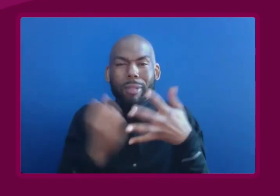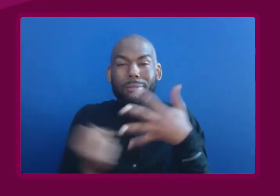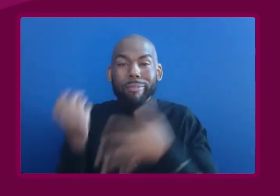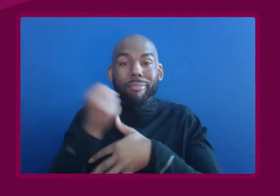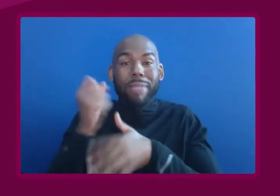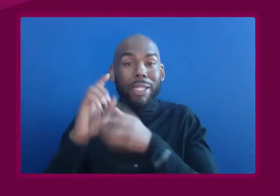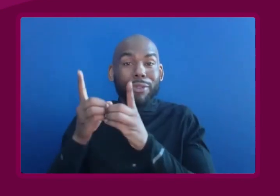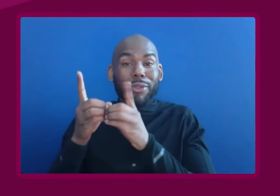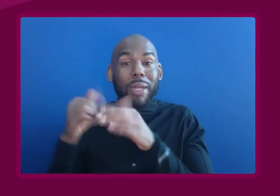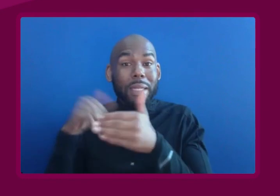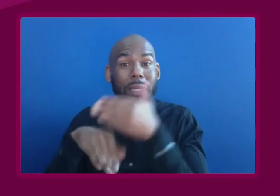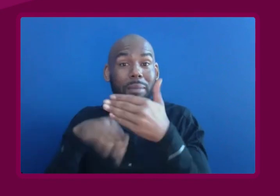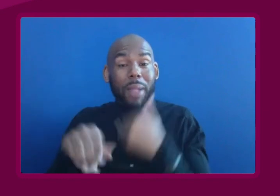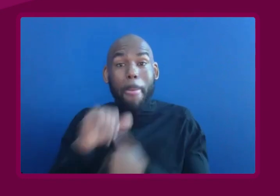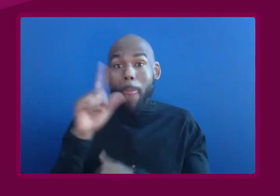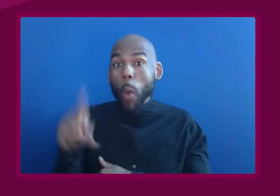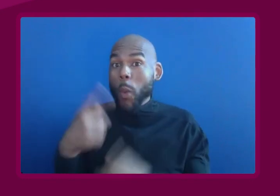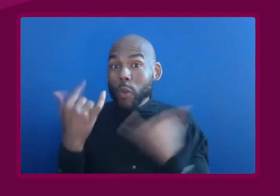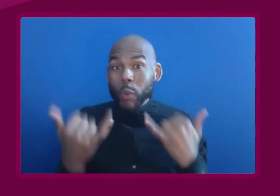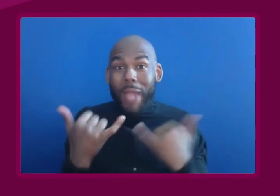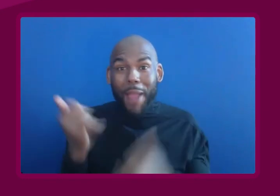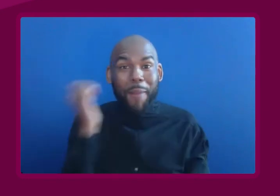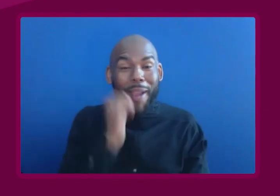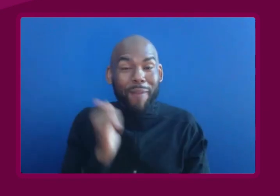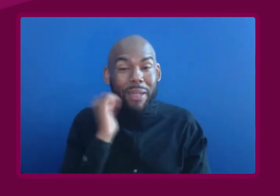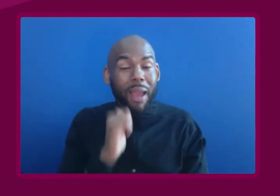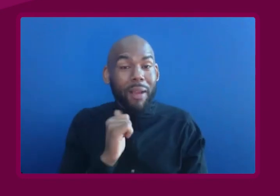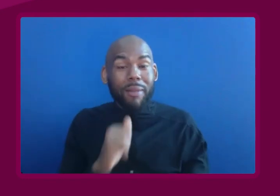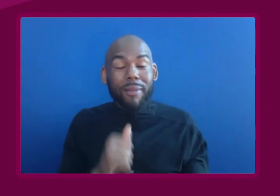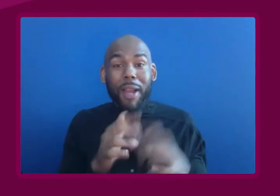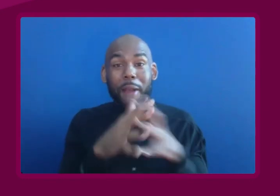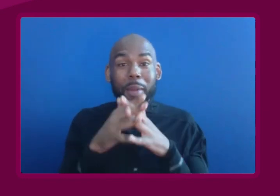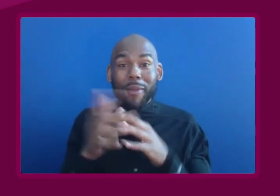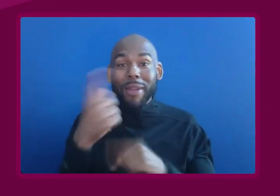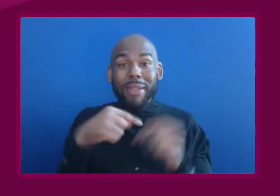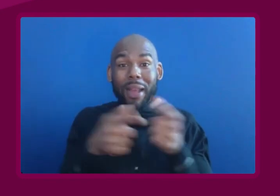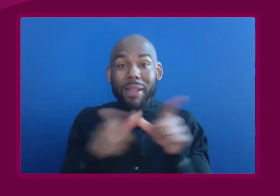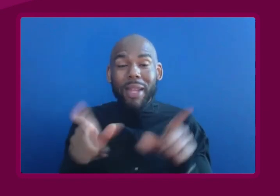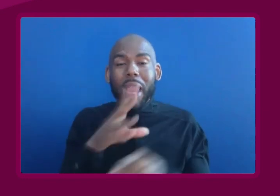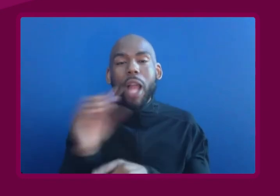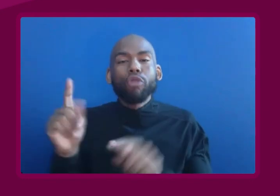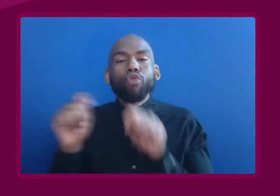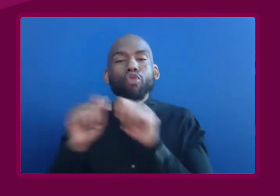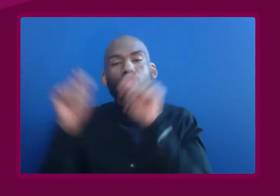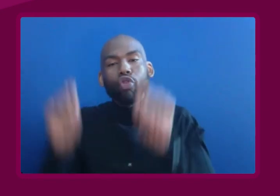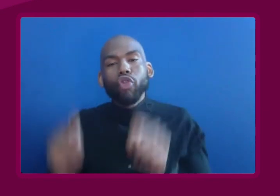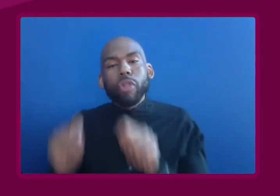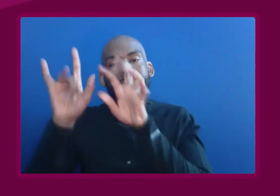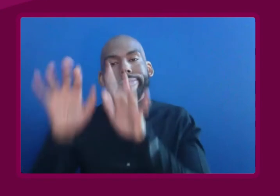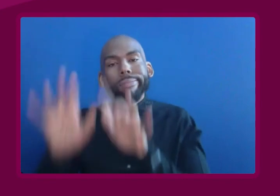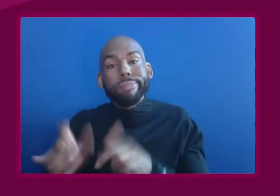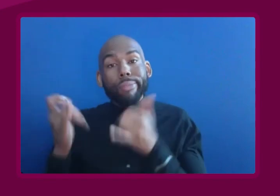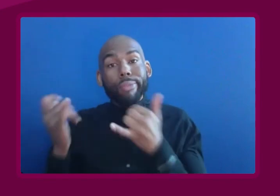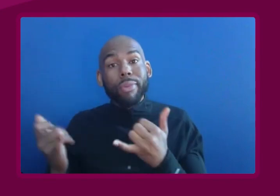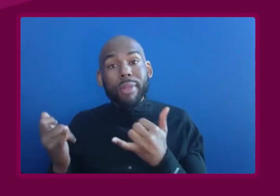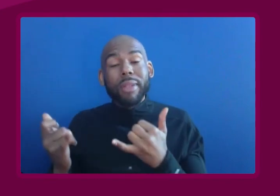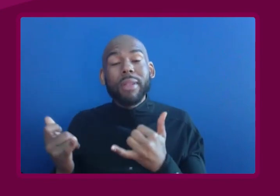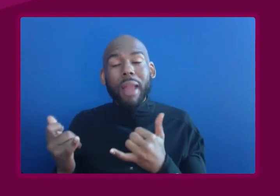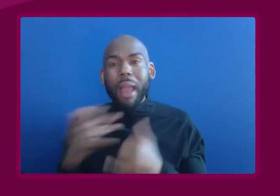accessibility, not only today, but every day. American Sign Language and transcripts for today's episode, as well as all of our past